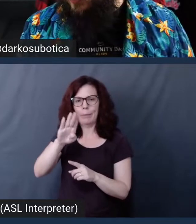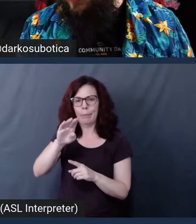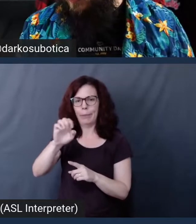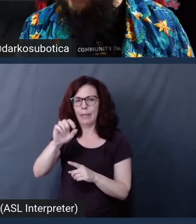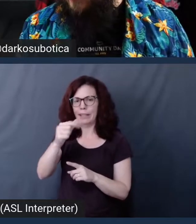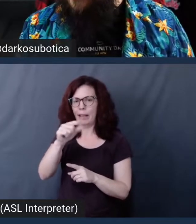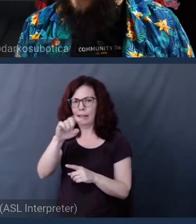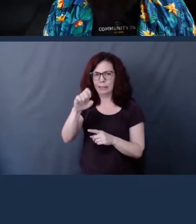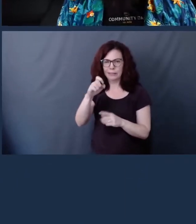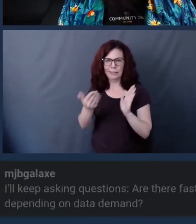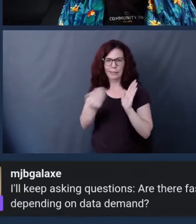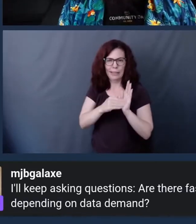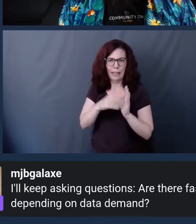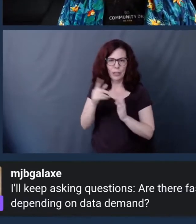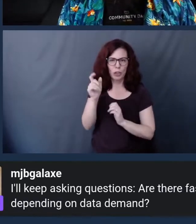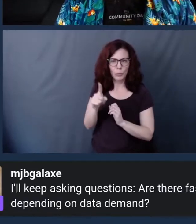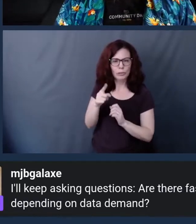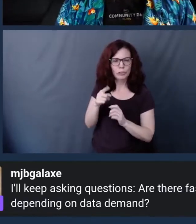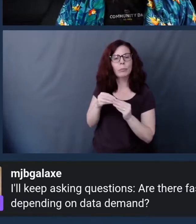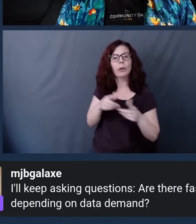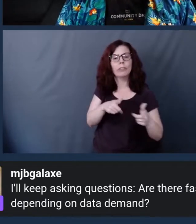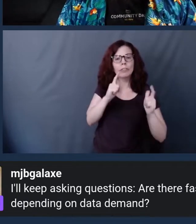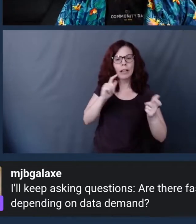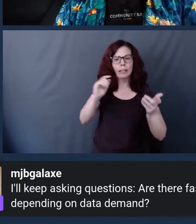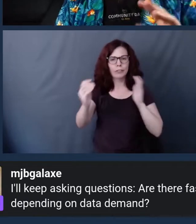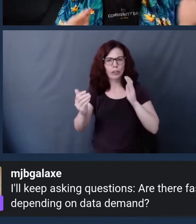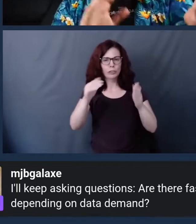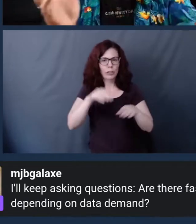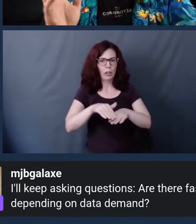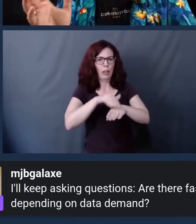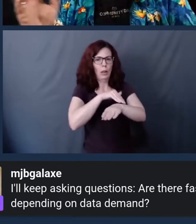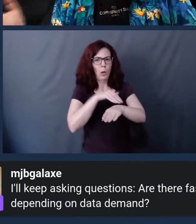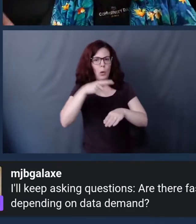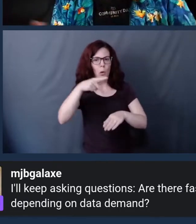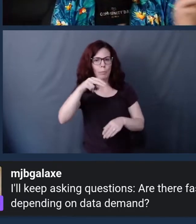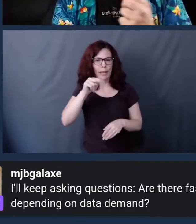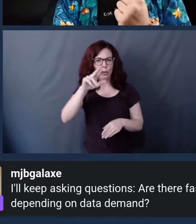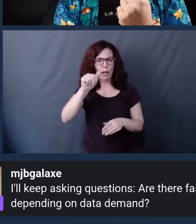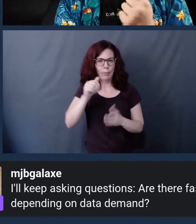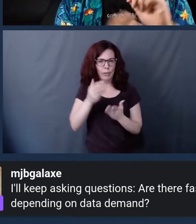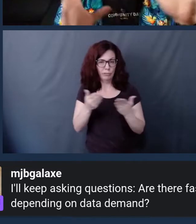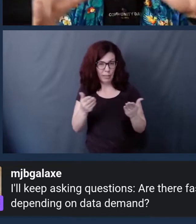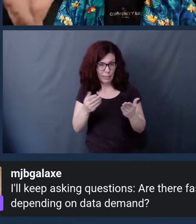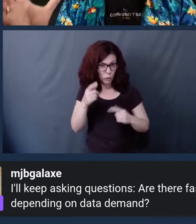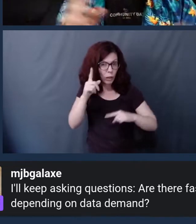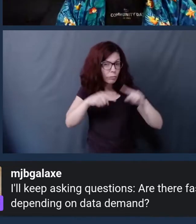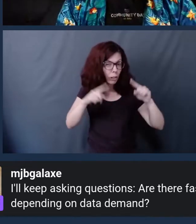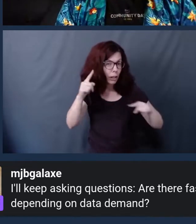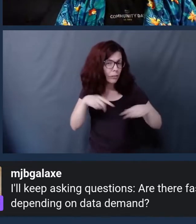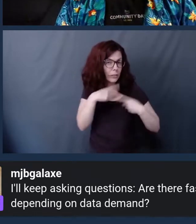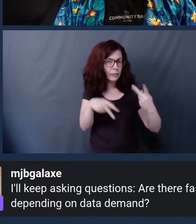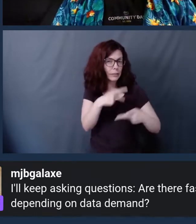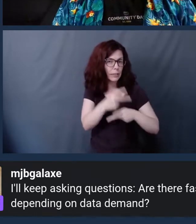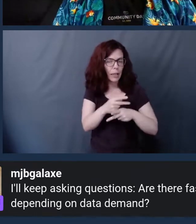you know, faster versus slower Panorama devices. Are there different types of devices or is it just like a single hardware device,